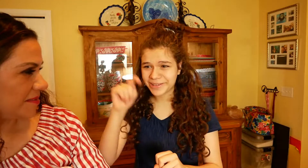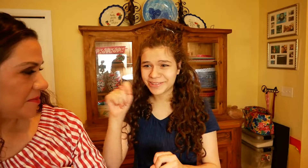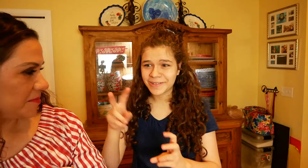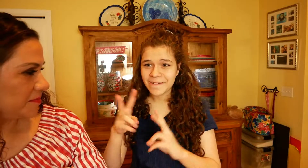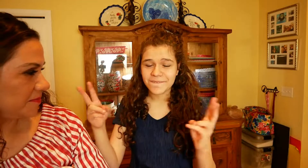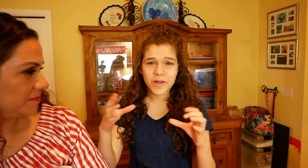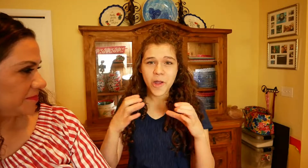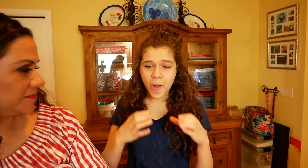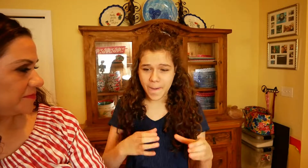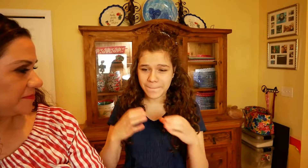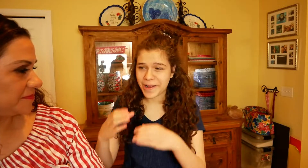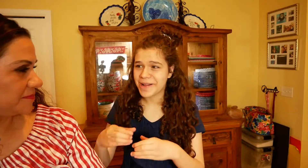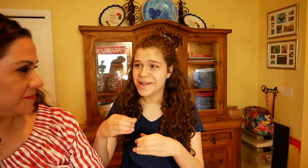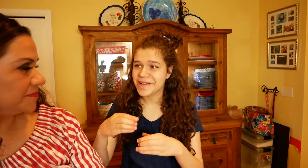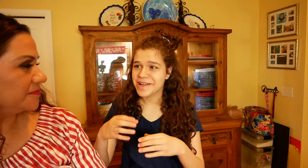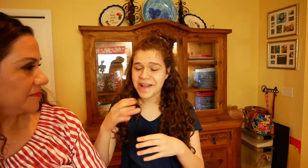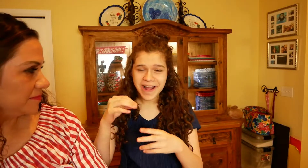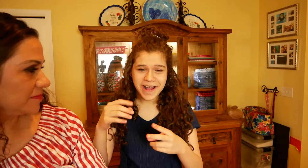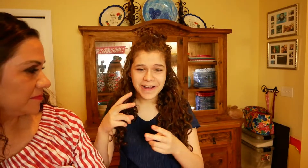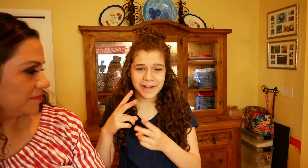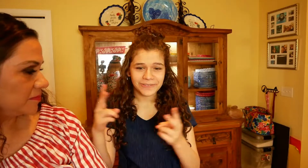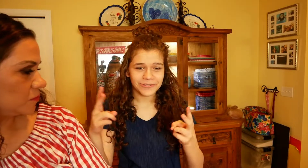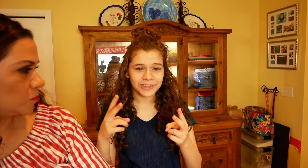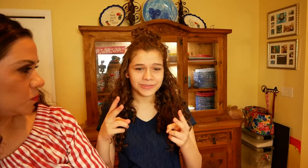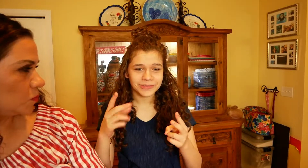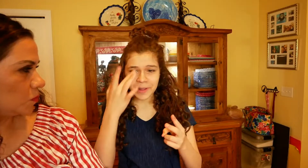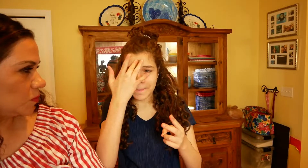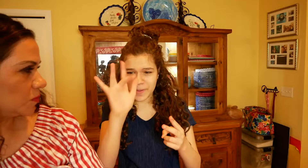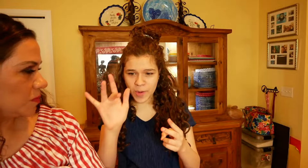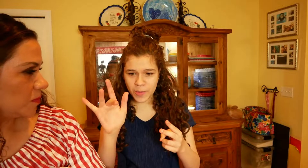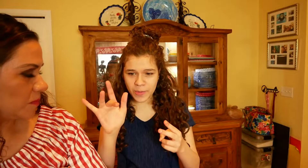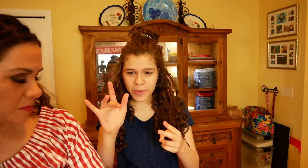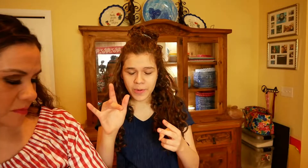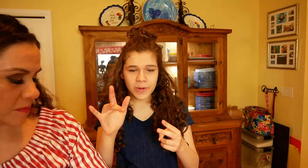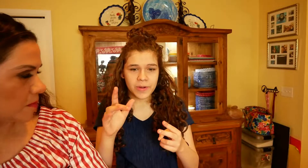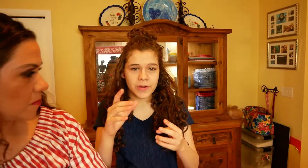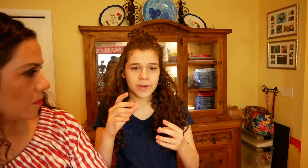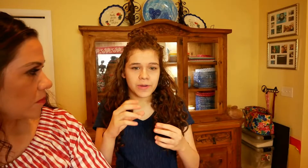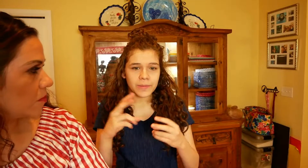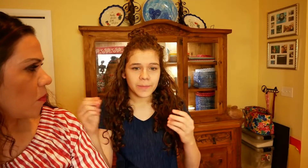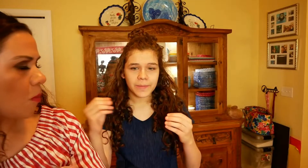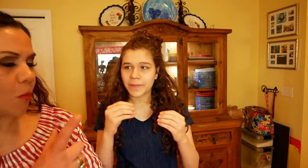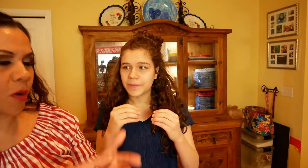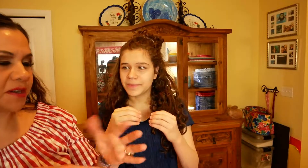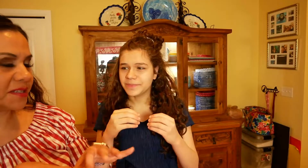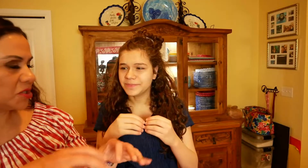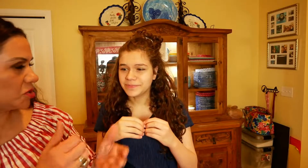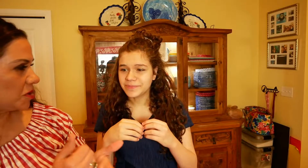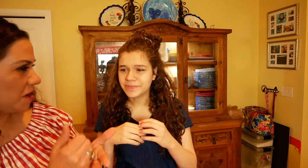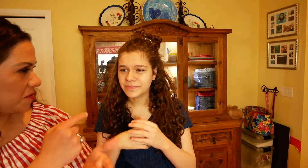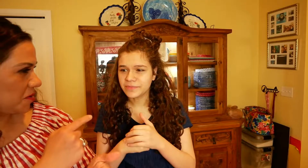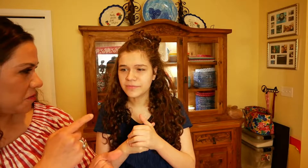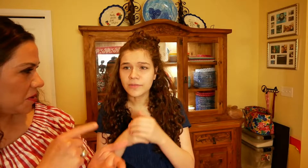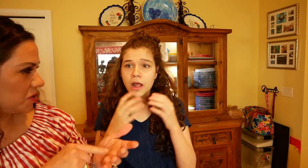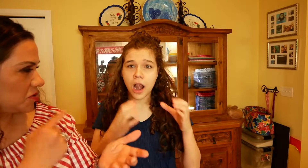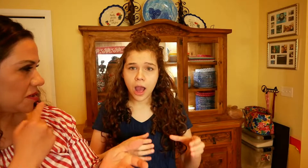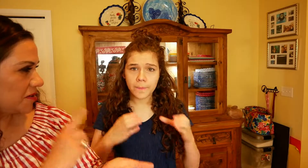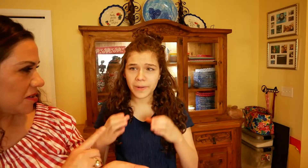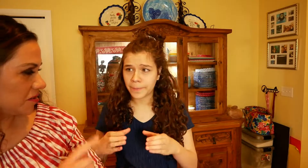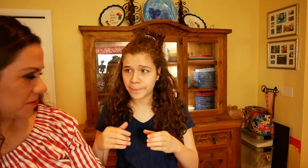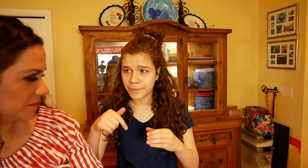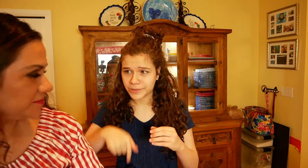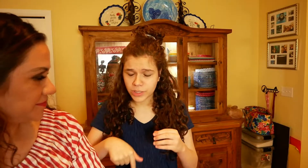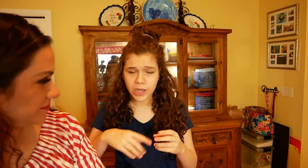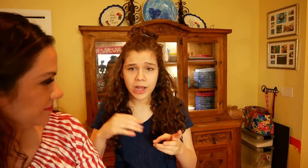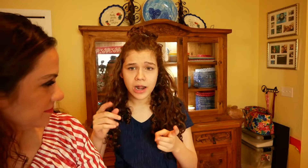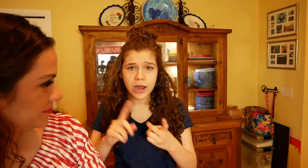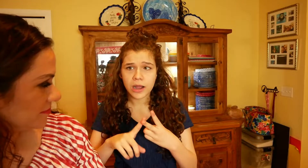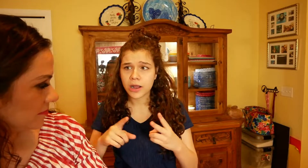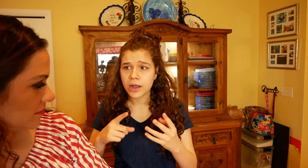dog Tex because he's very calm and he's a very smart dog and and how do Tex help you well he